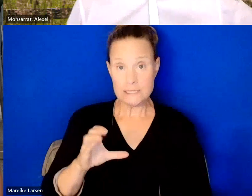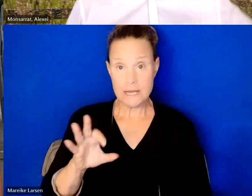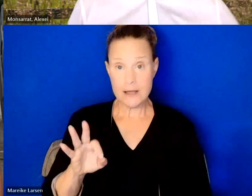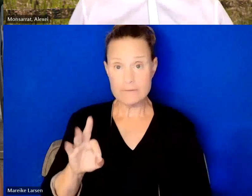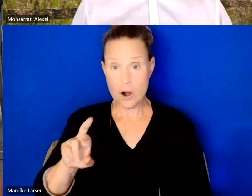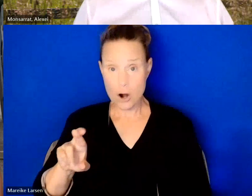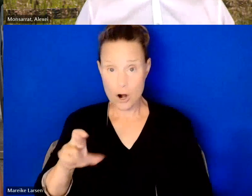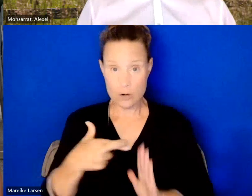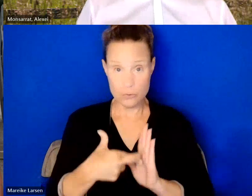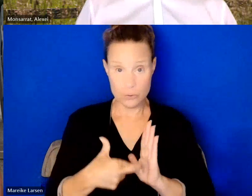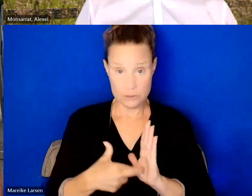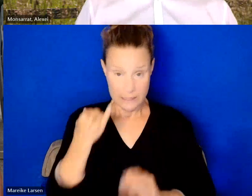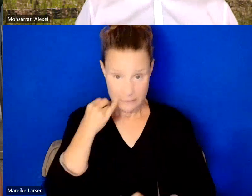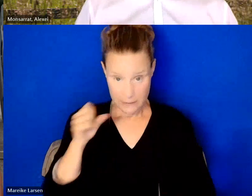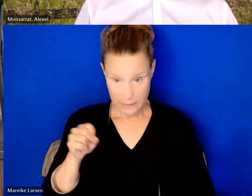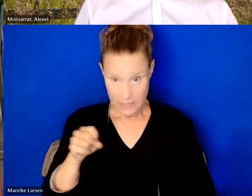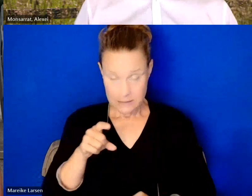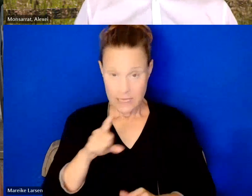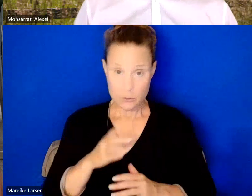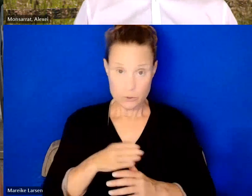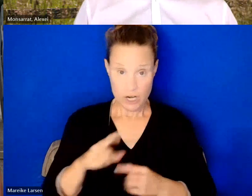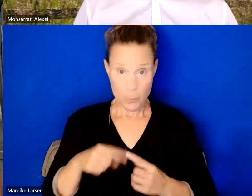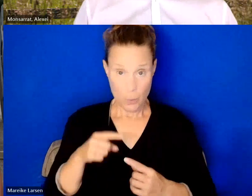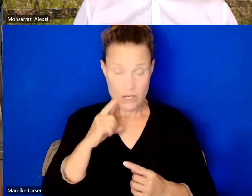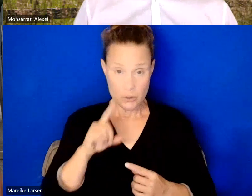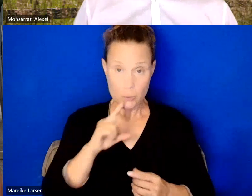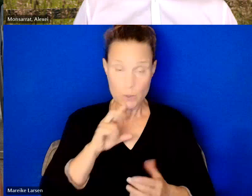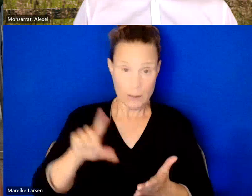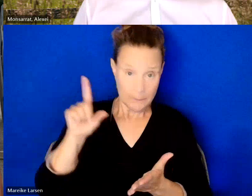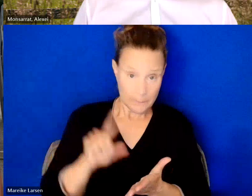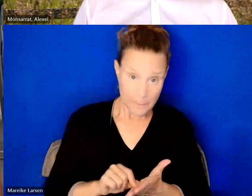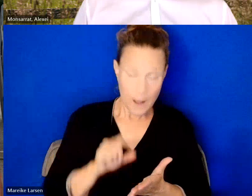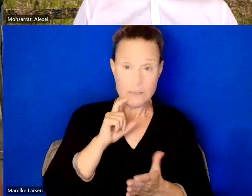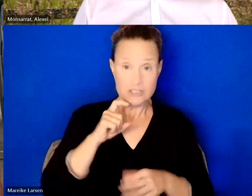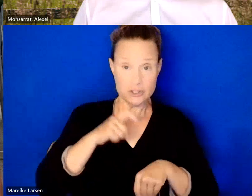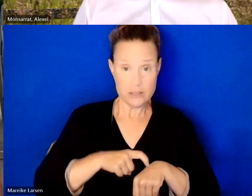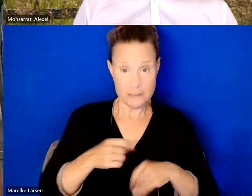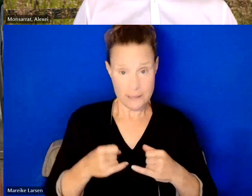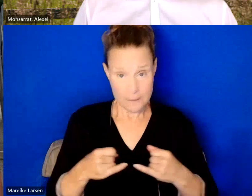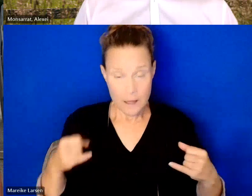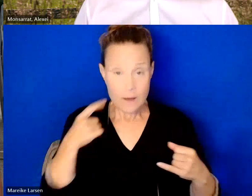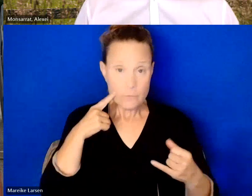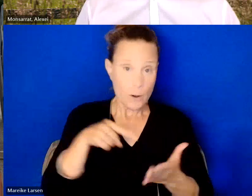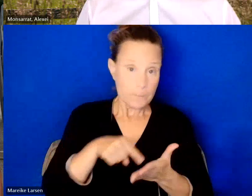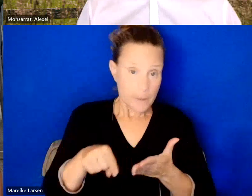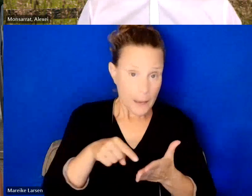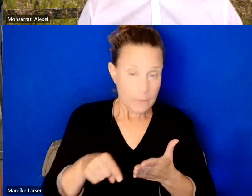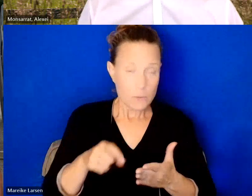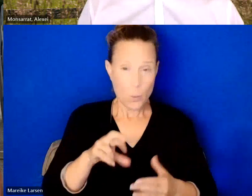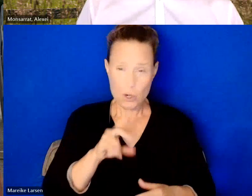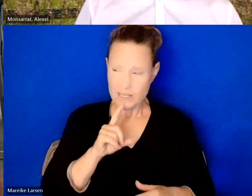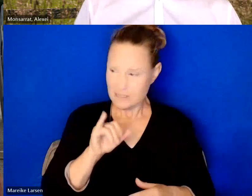If yes, can you share when you will publish the milestones for payment or if this is negotiable within each sub award?